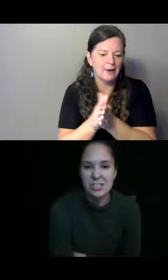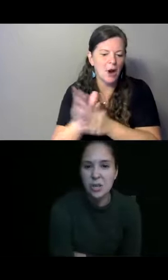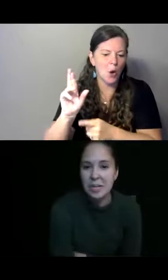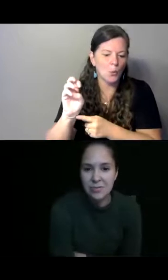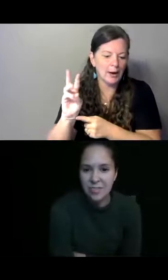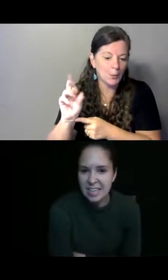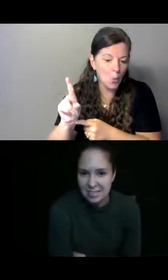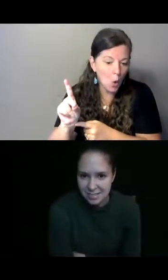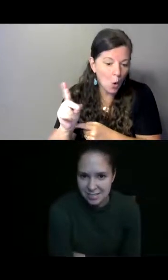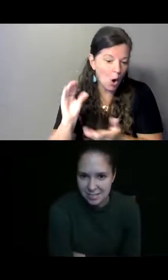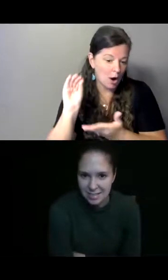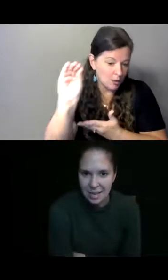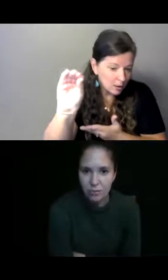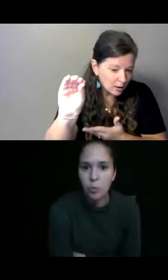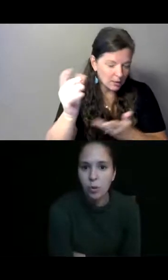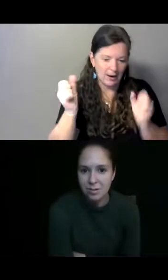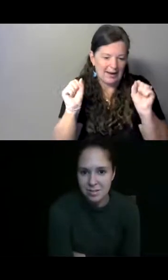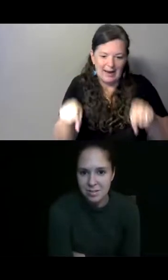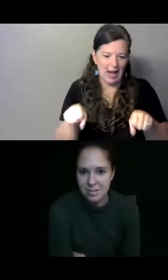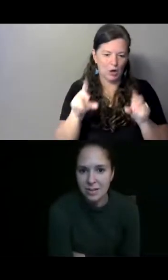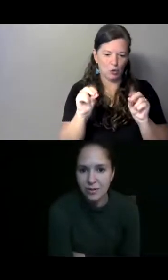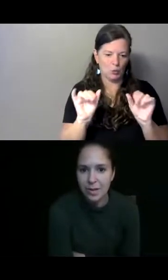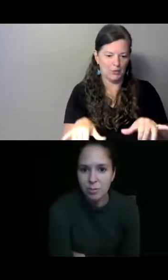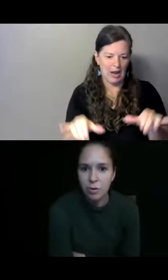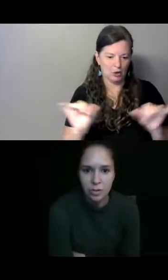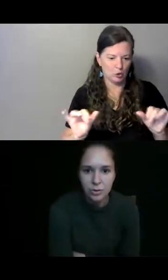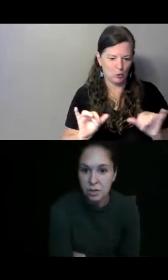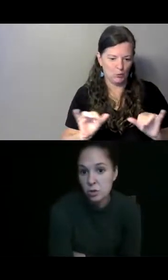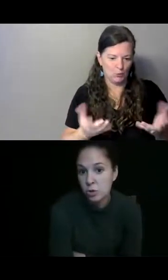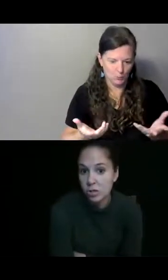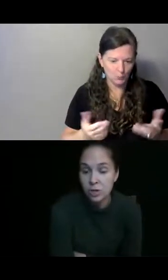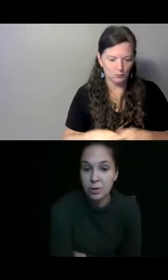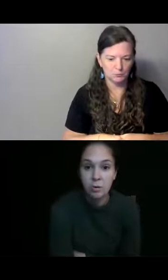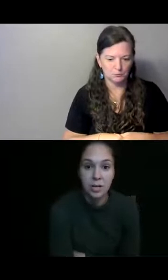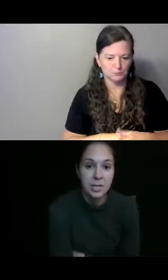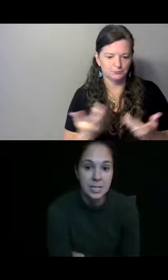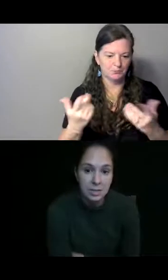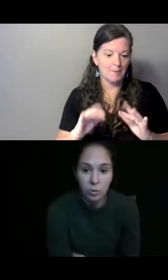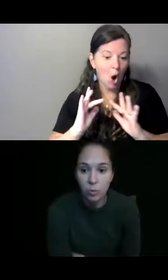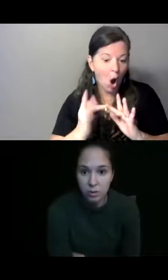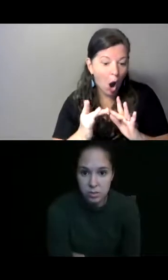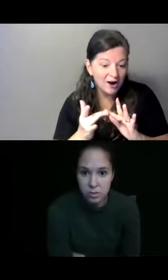there's so many different things and rewards that you can put, you can, you can also input rewards.